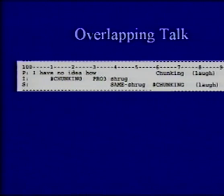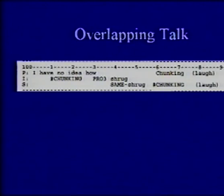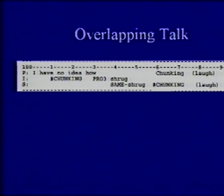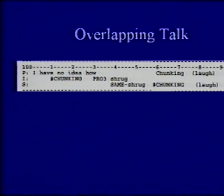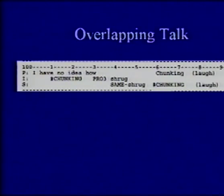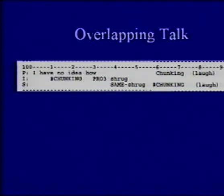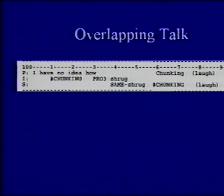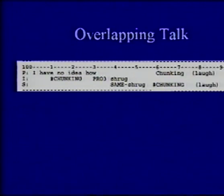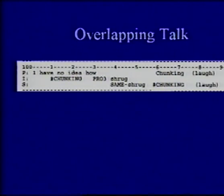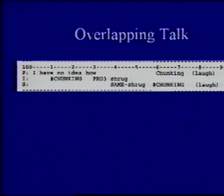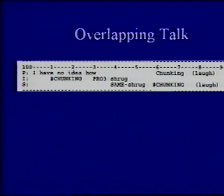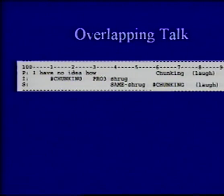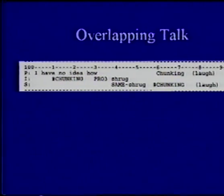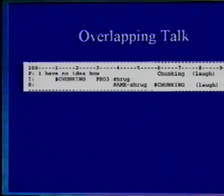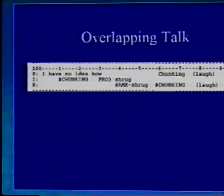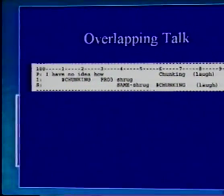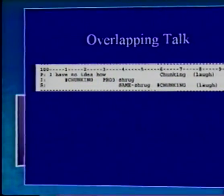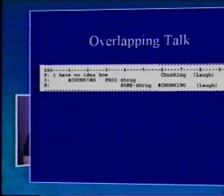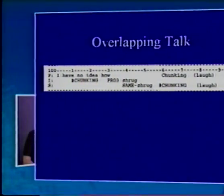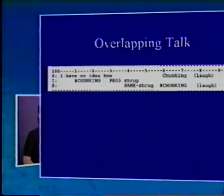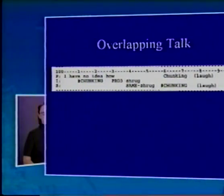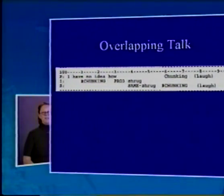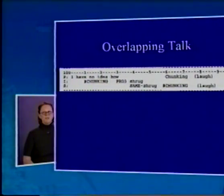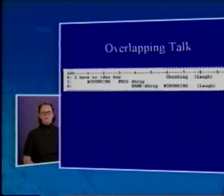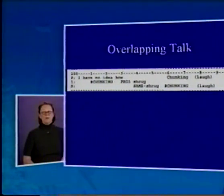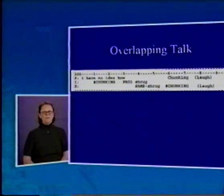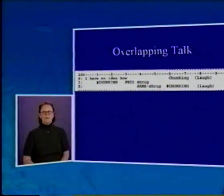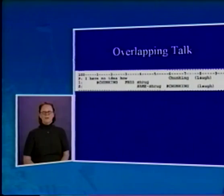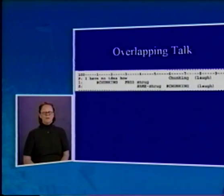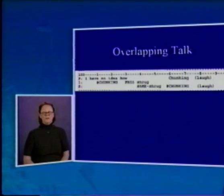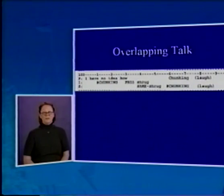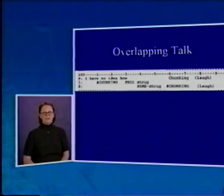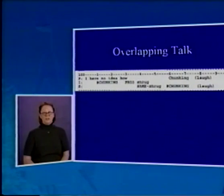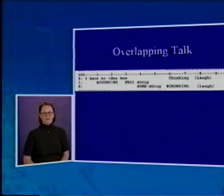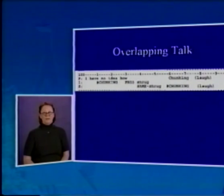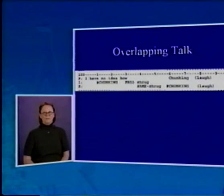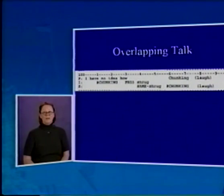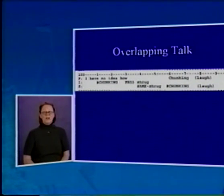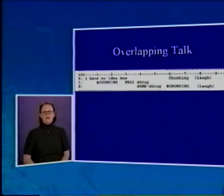and laughs. Now it's not possible that these two people understood each other,